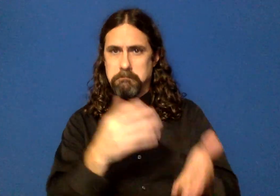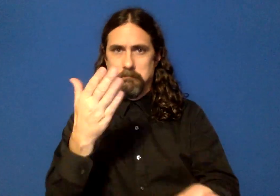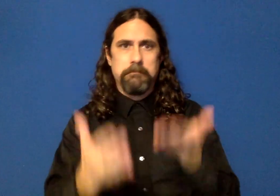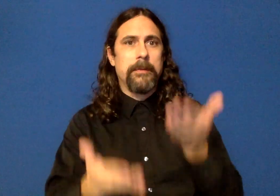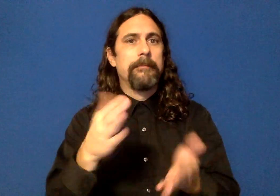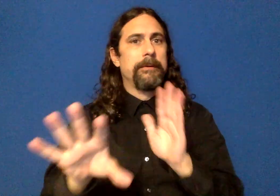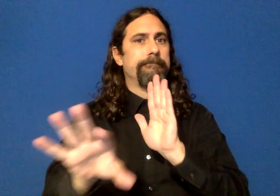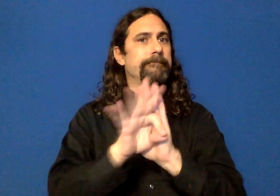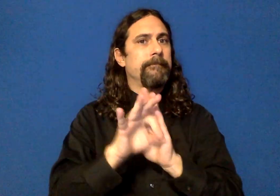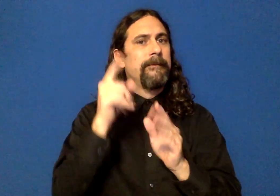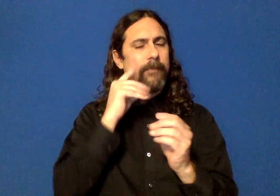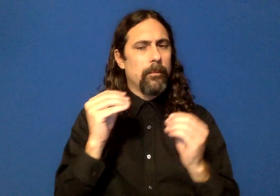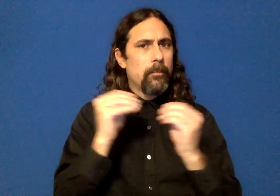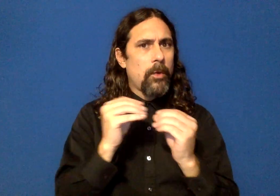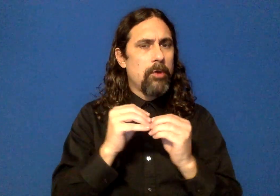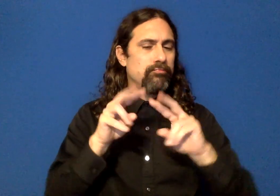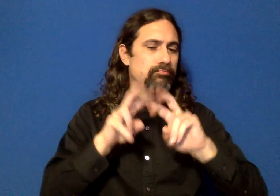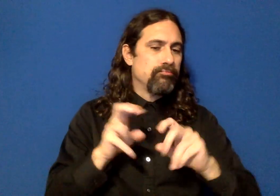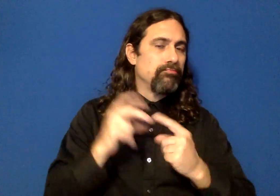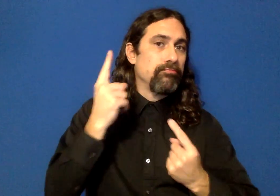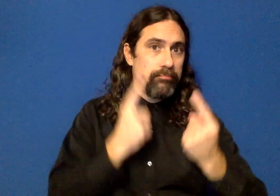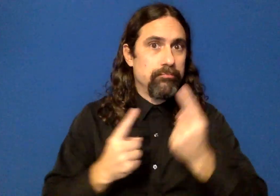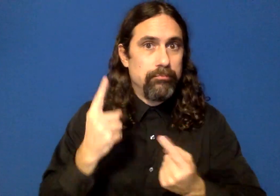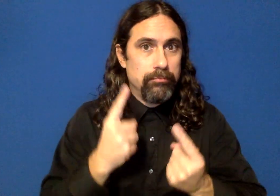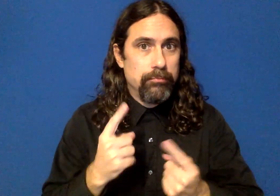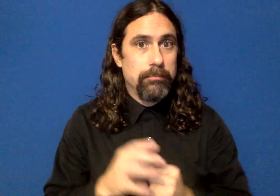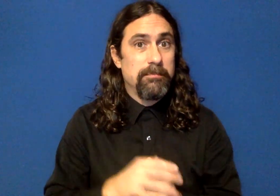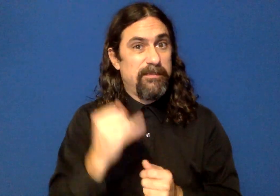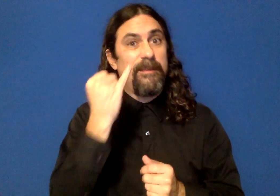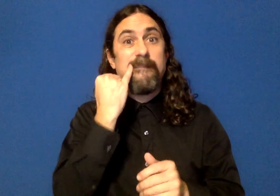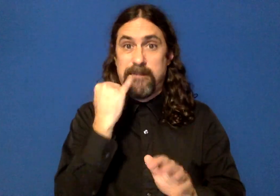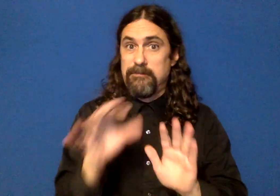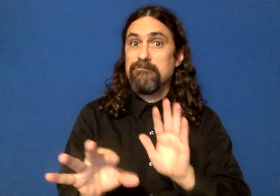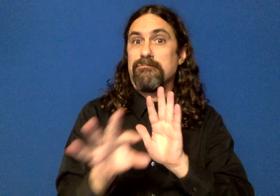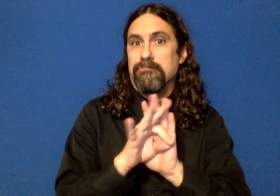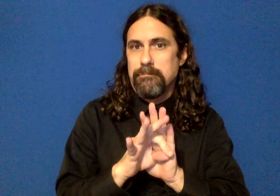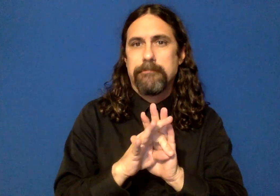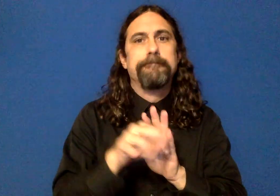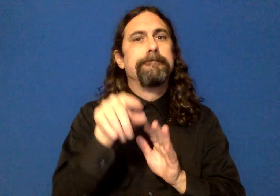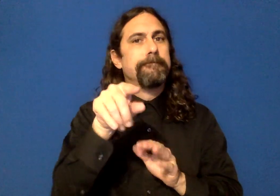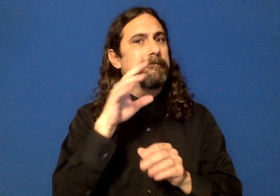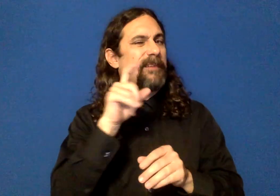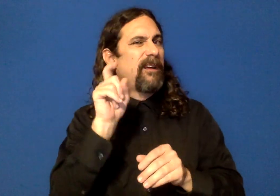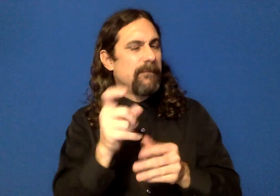few more steps before you are determined the successful candidate and offered the unit.